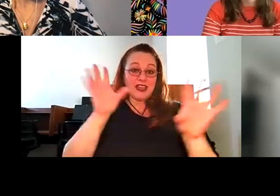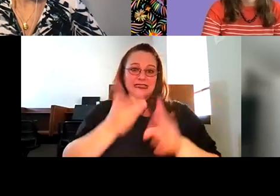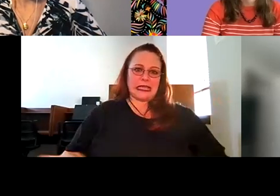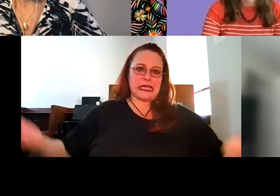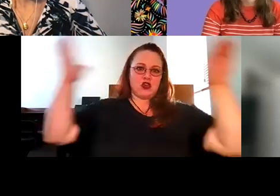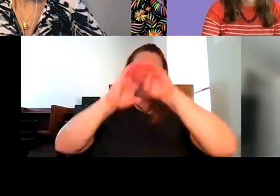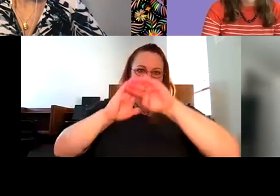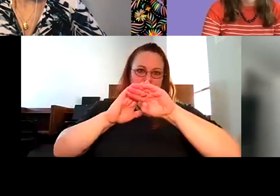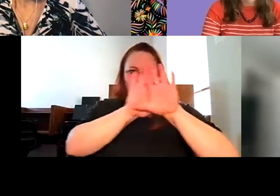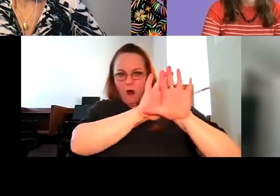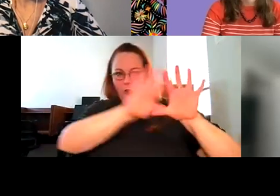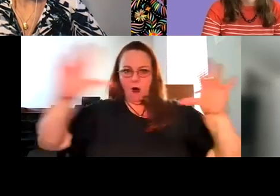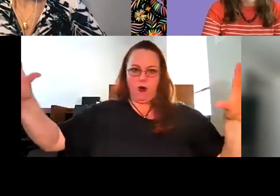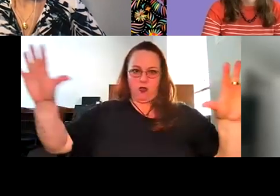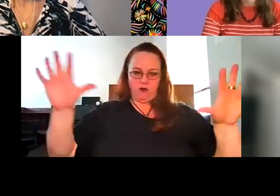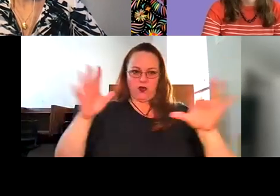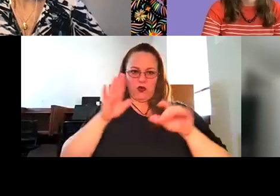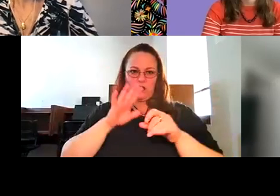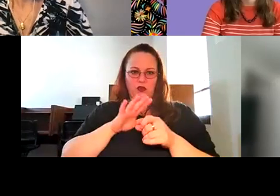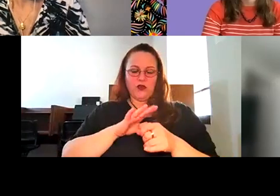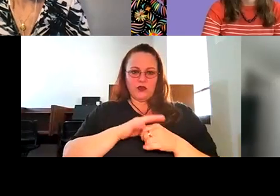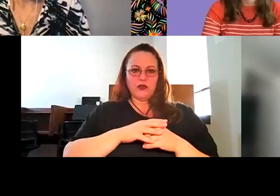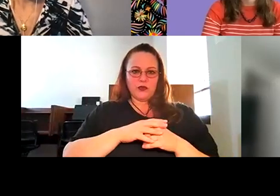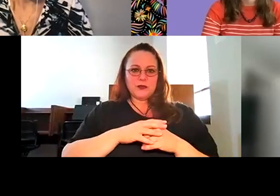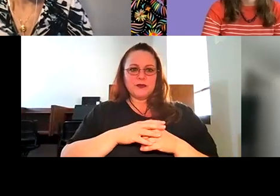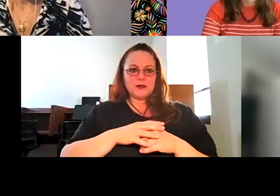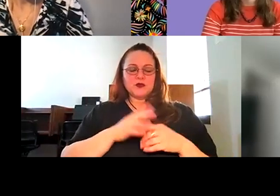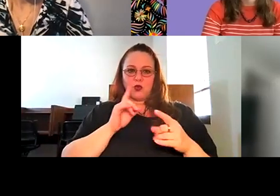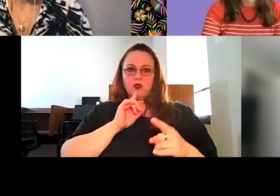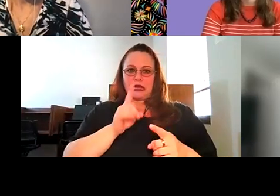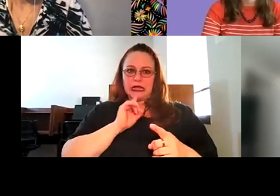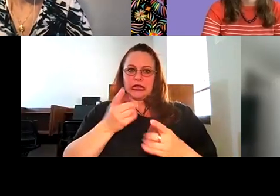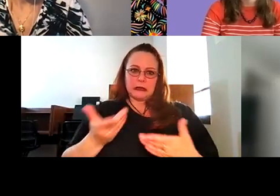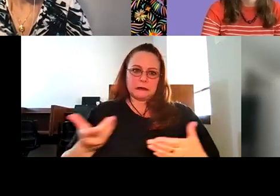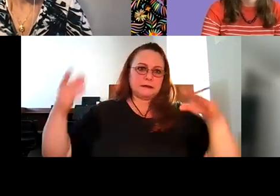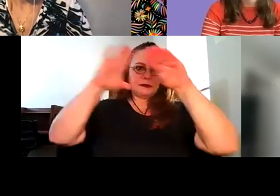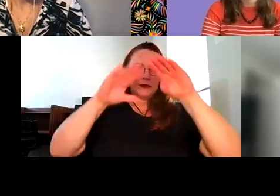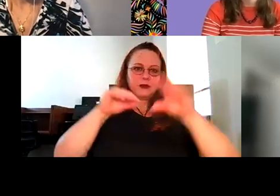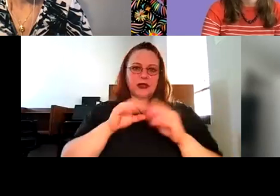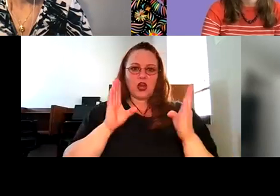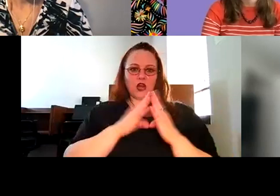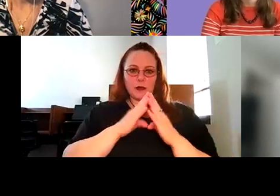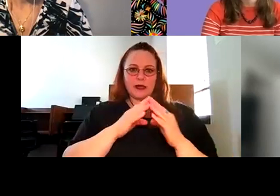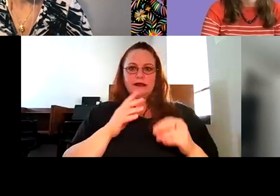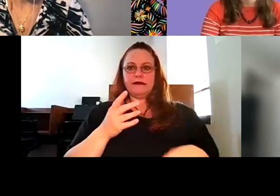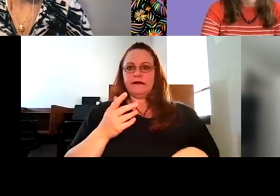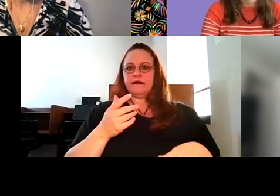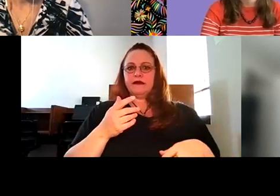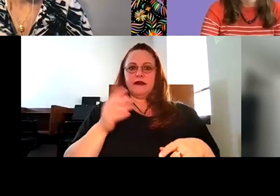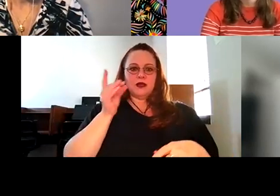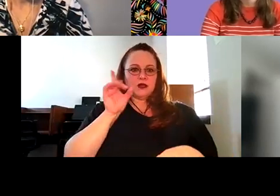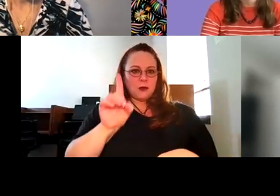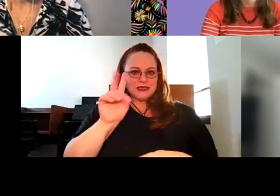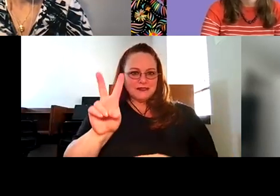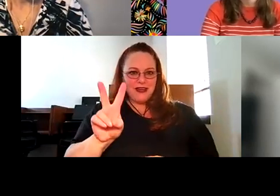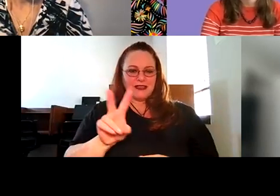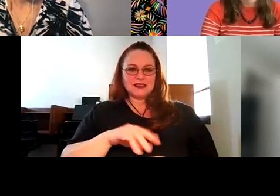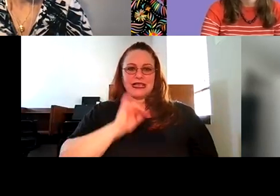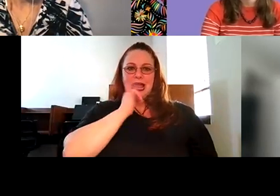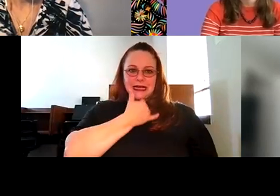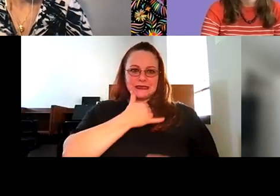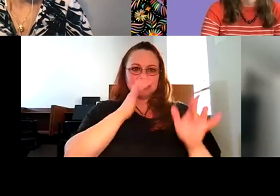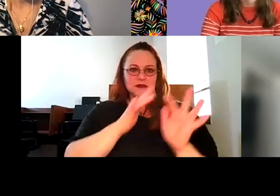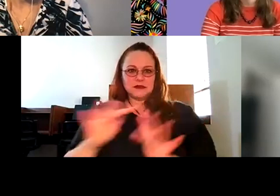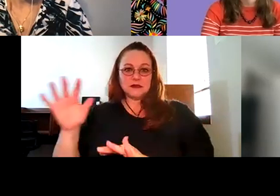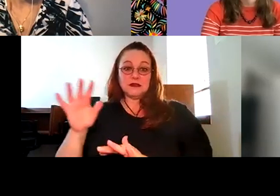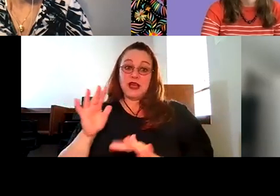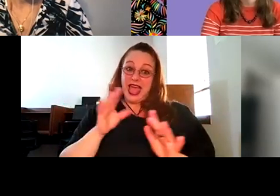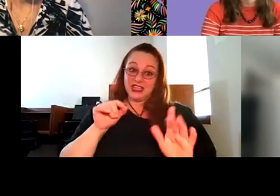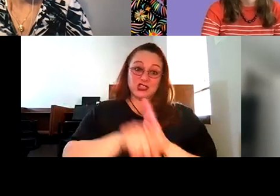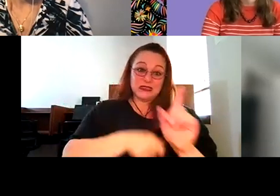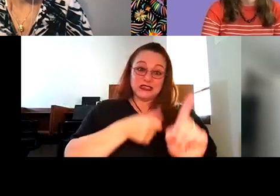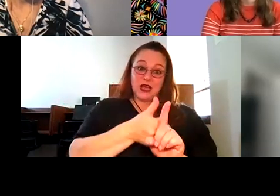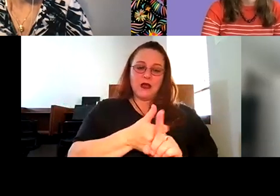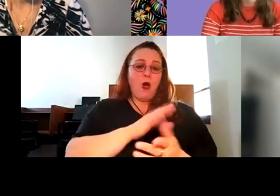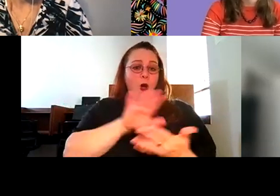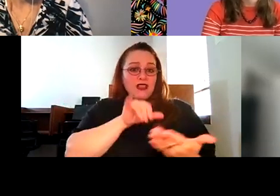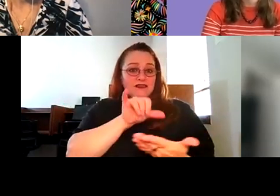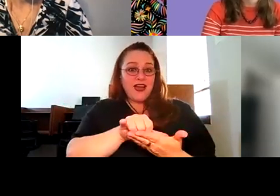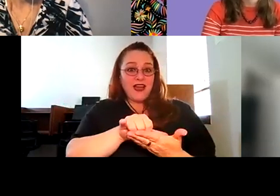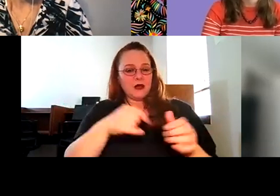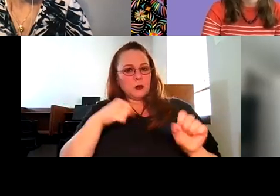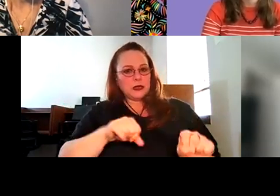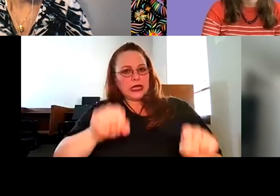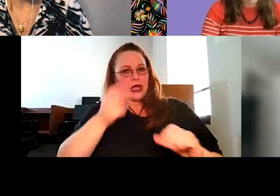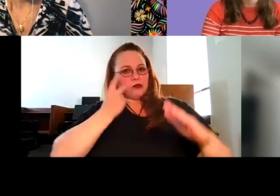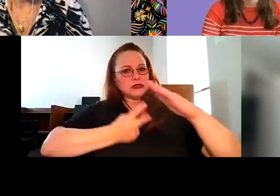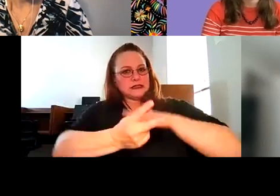Robyn Thomas: of those areas I discussed earlier. So dramatic increases in urban communities and domestic violence. Um, accidents, and all of that is suicide is really predictable, because, unfortunately, Covid